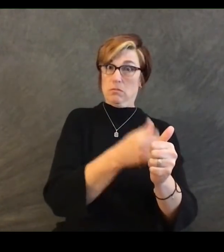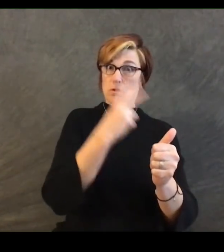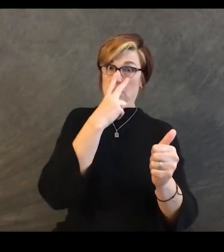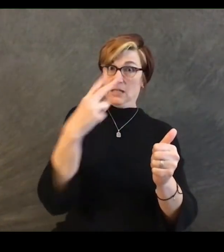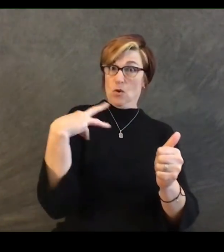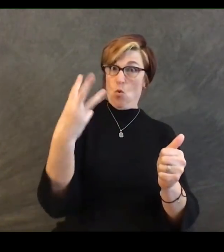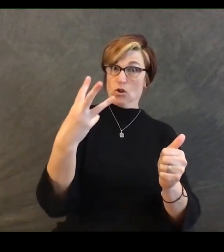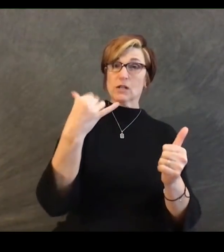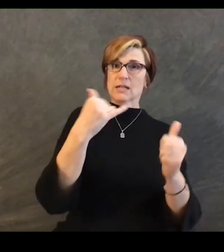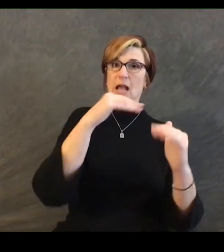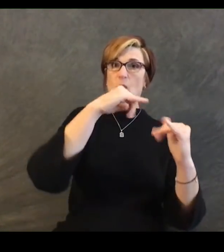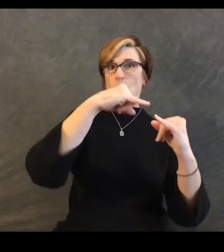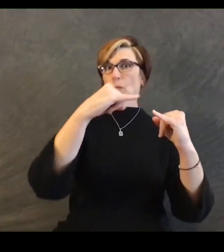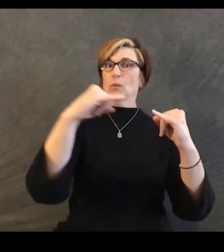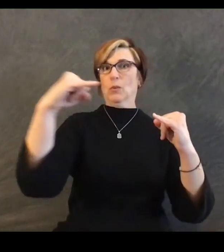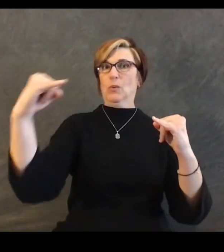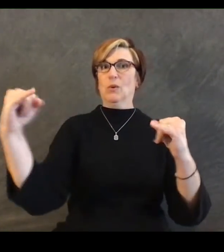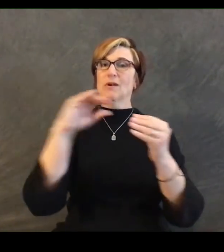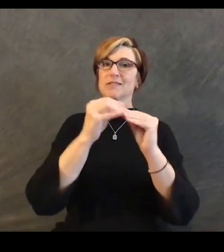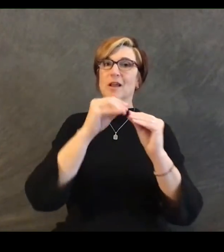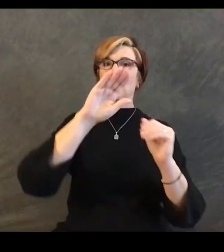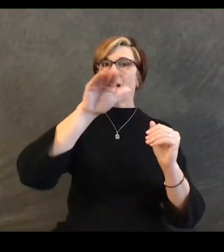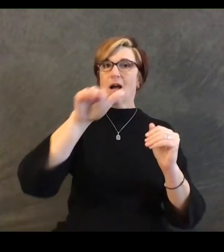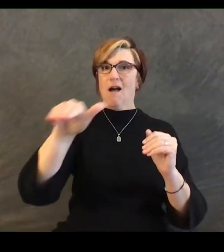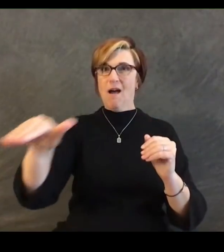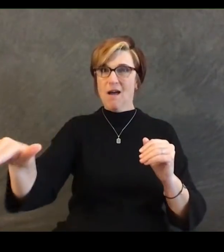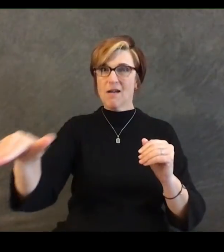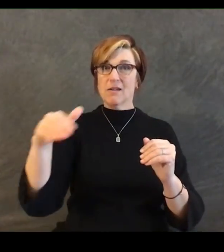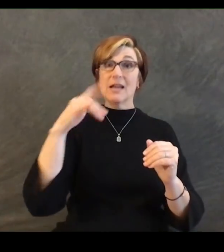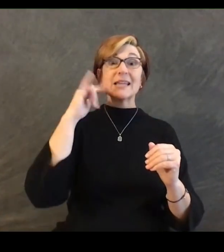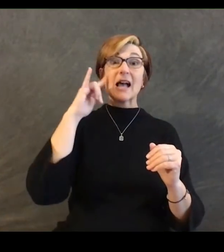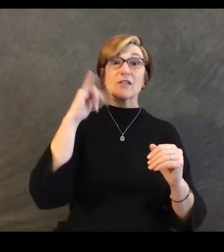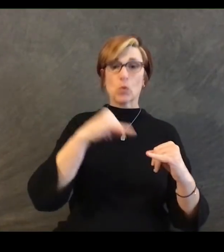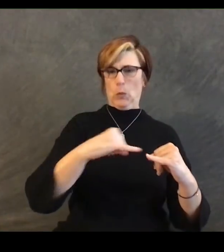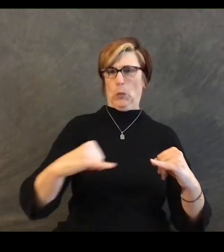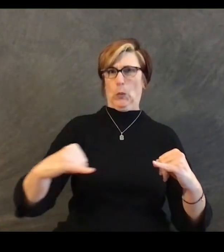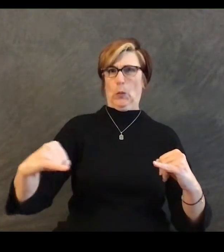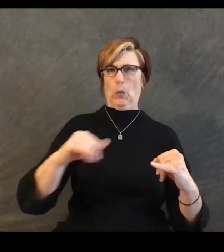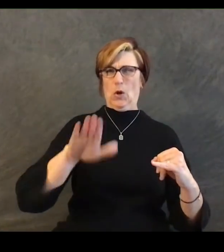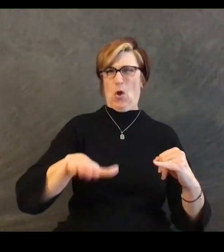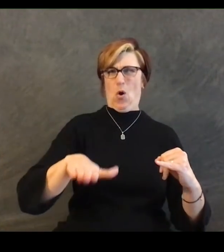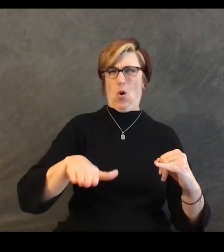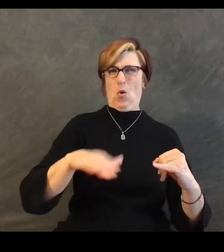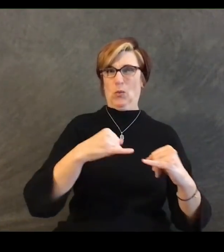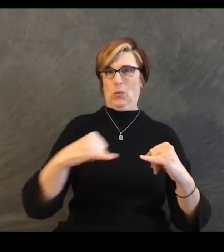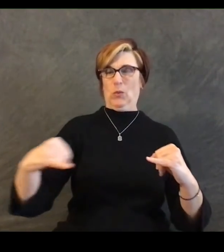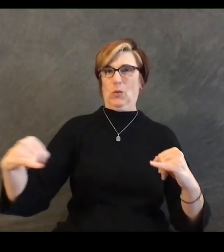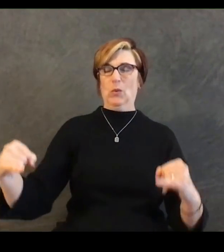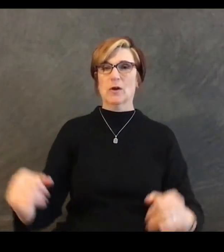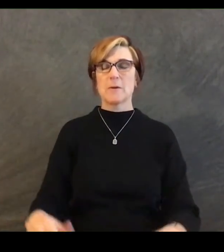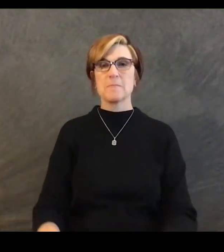Washington State and California is but without the continuation for the next 30